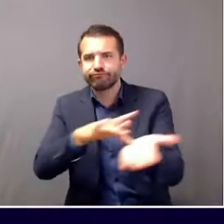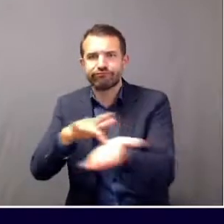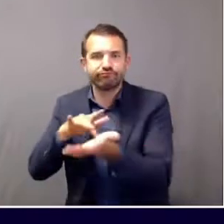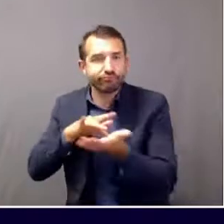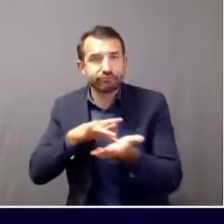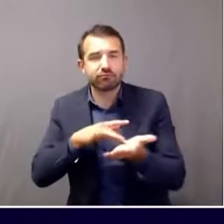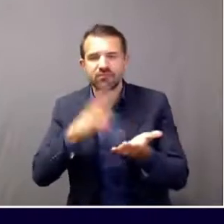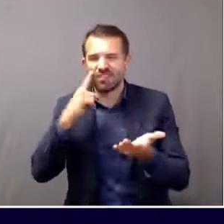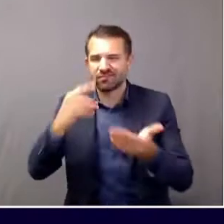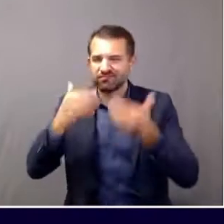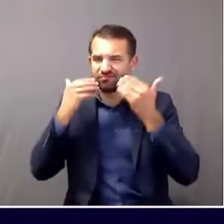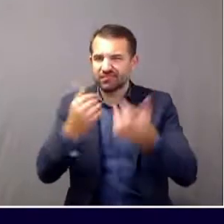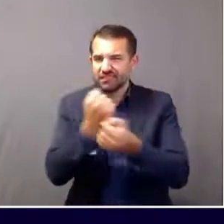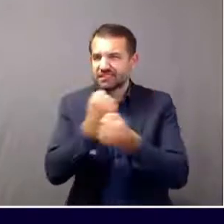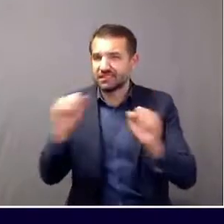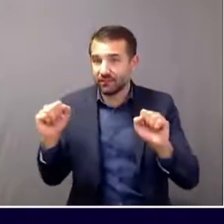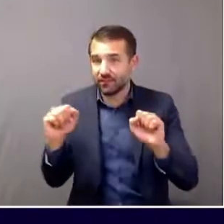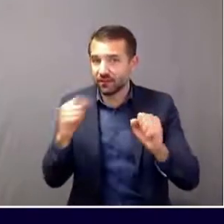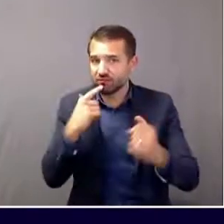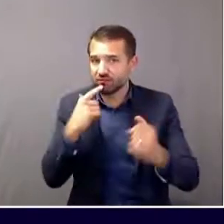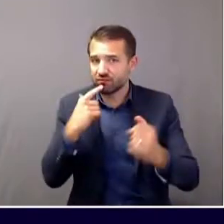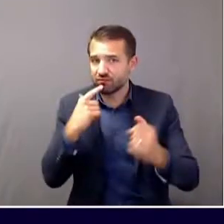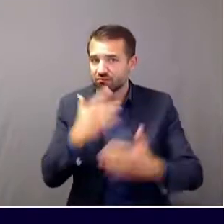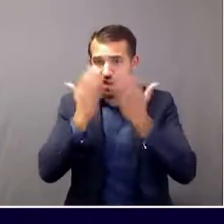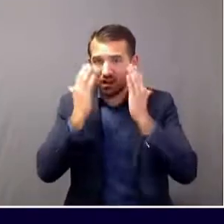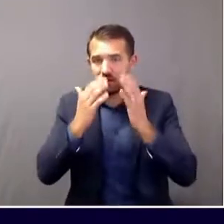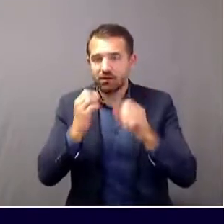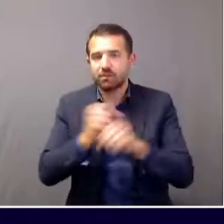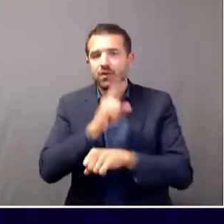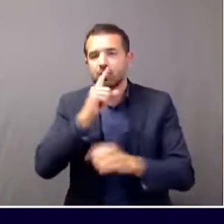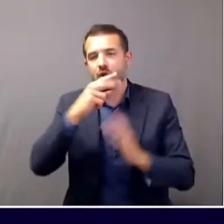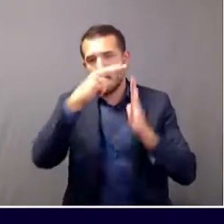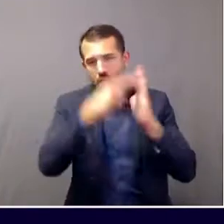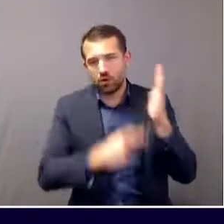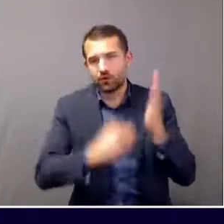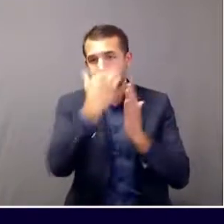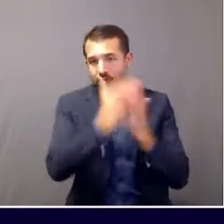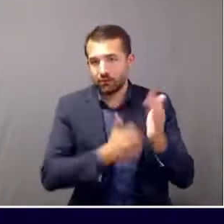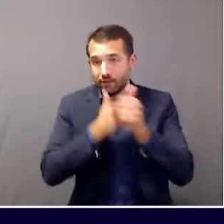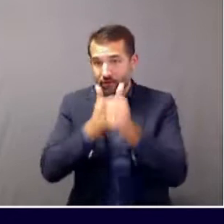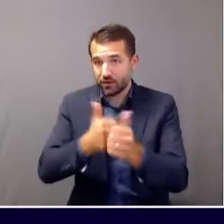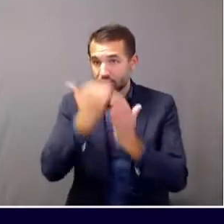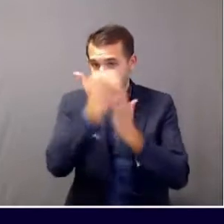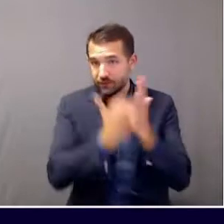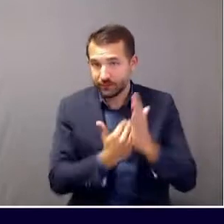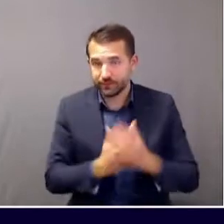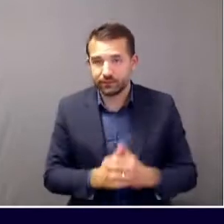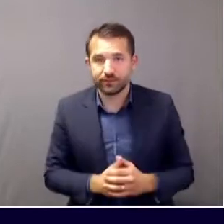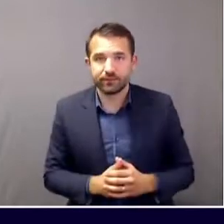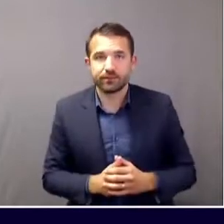people to look at that kindness and follow